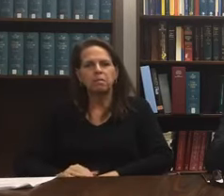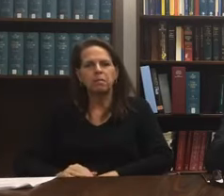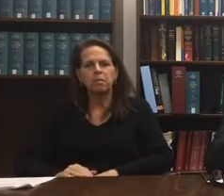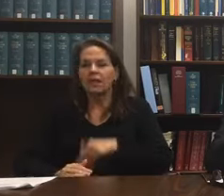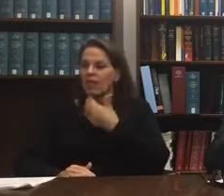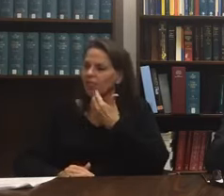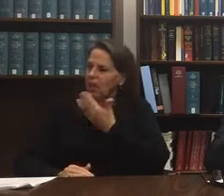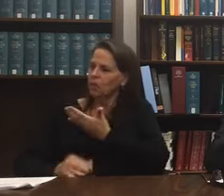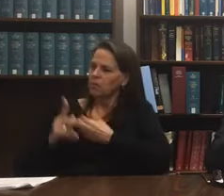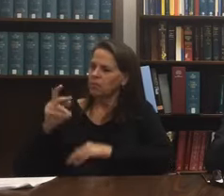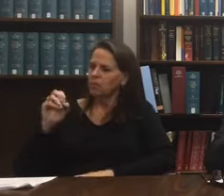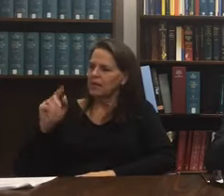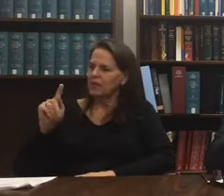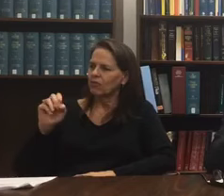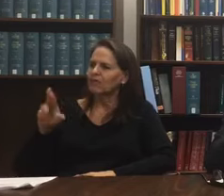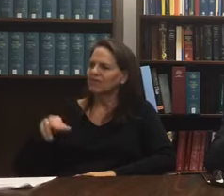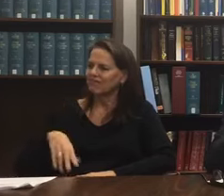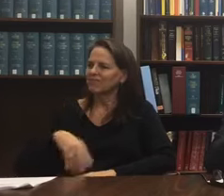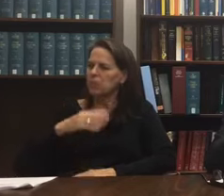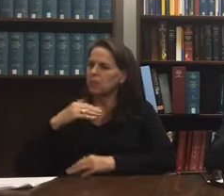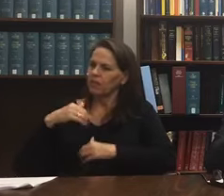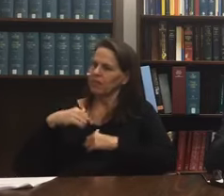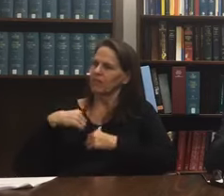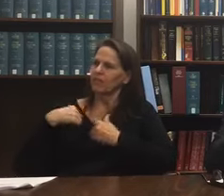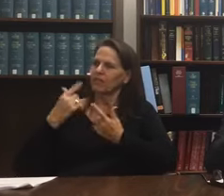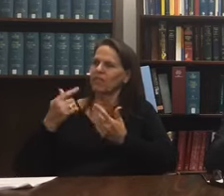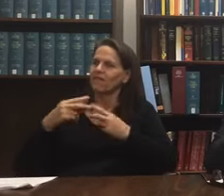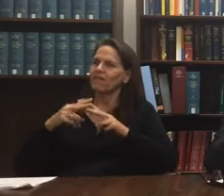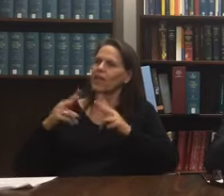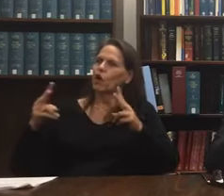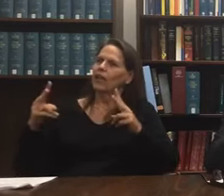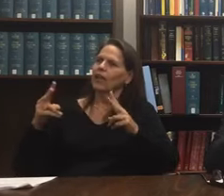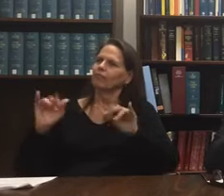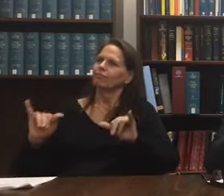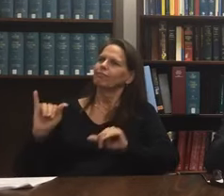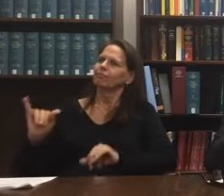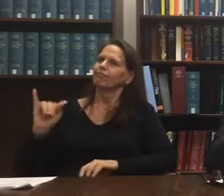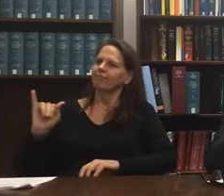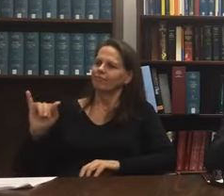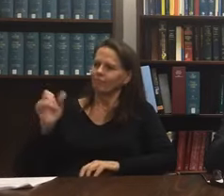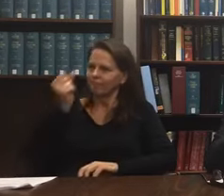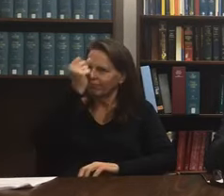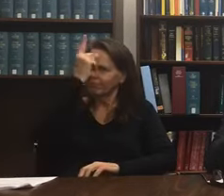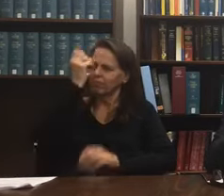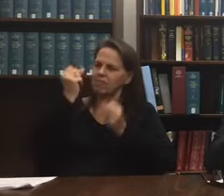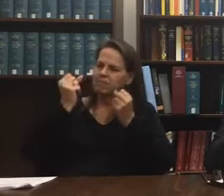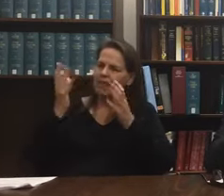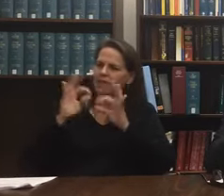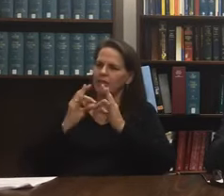Peter this has been I think very enlightening and I know there are a lot of families who are very grateful for your insights